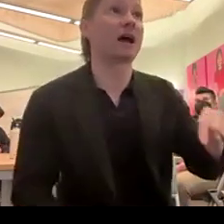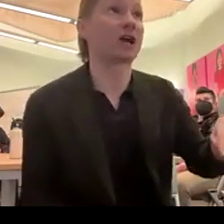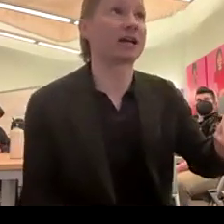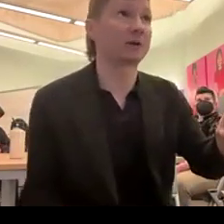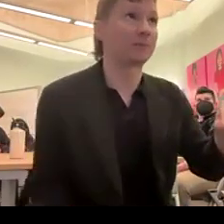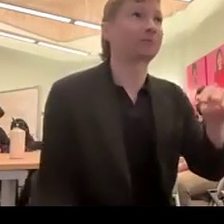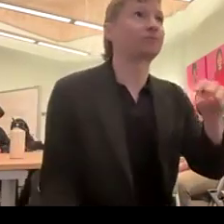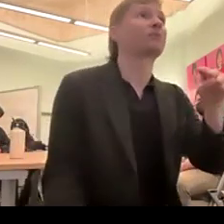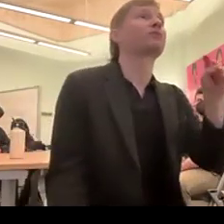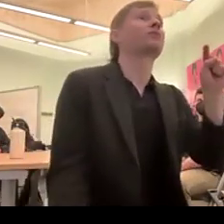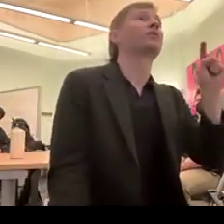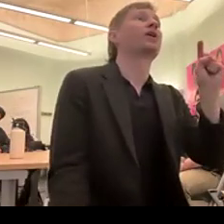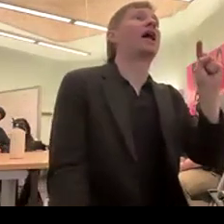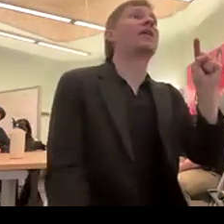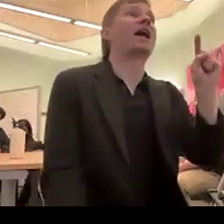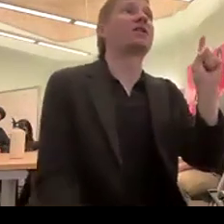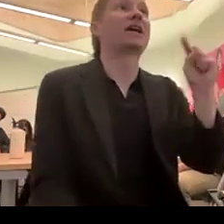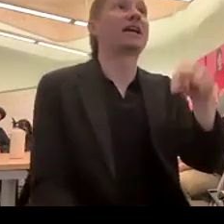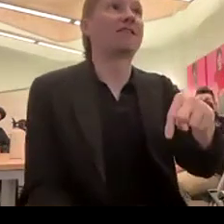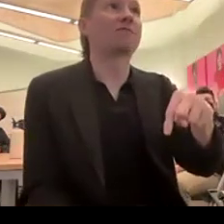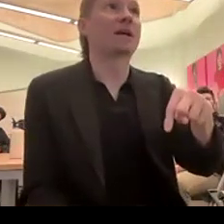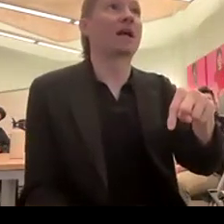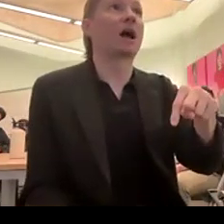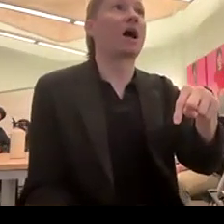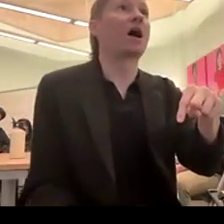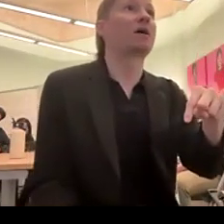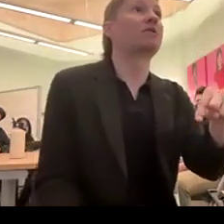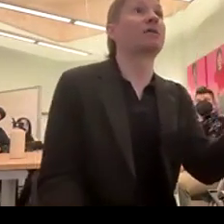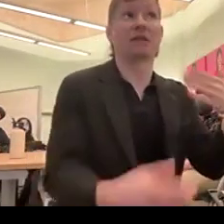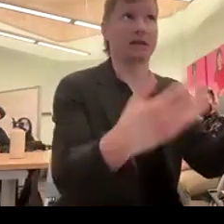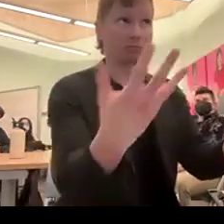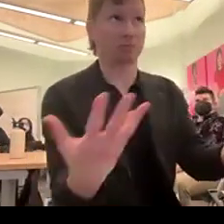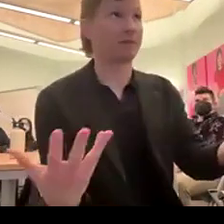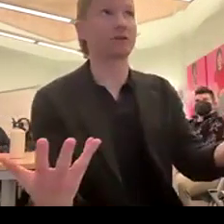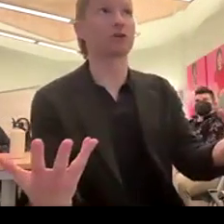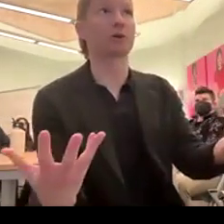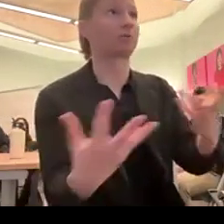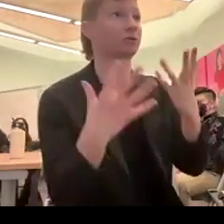meeting actually that I was going to request for an interpreter in my contract. And then